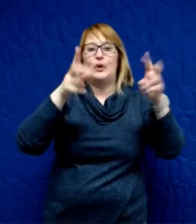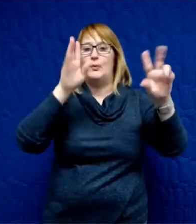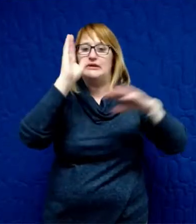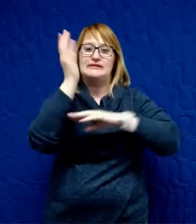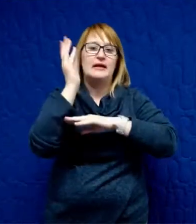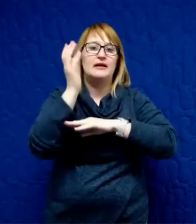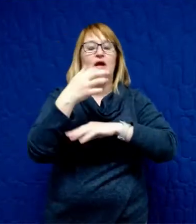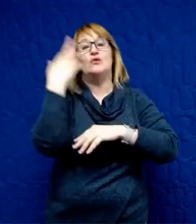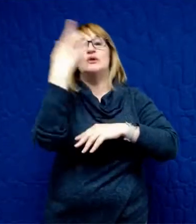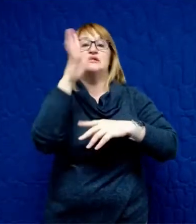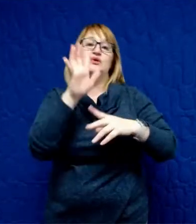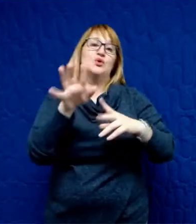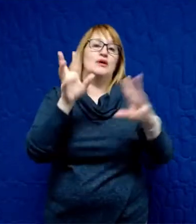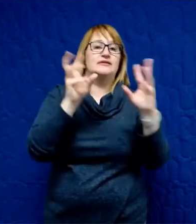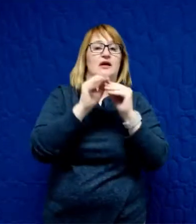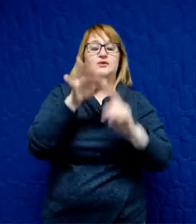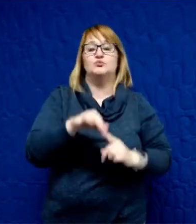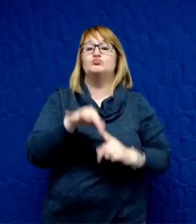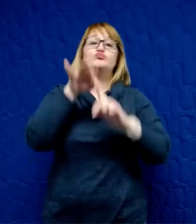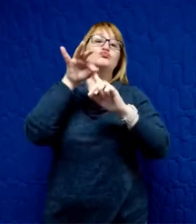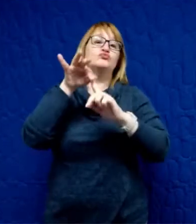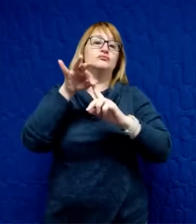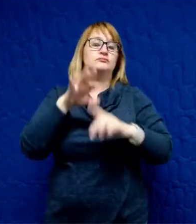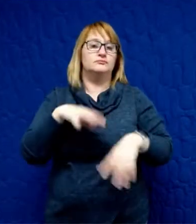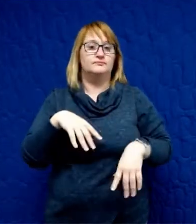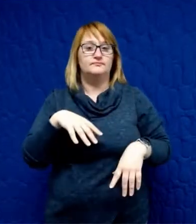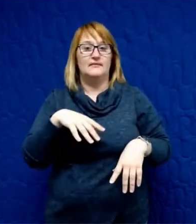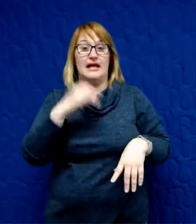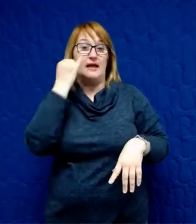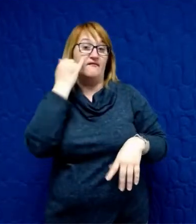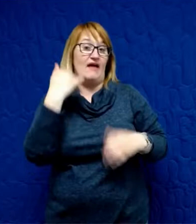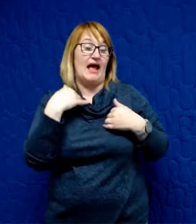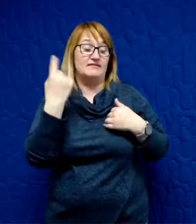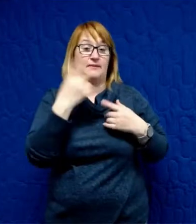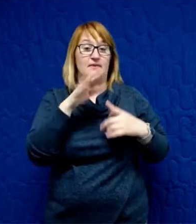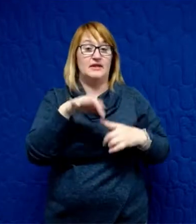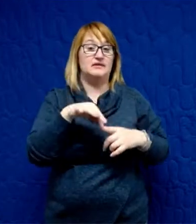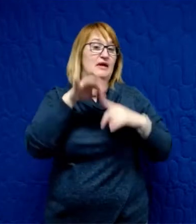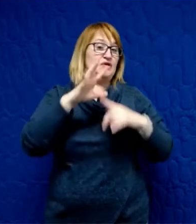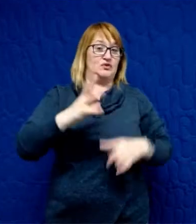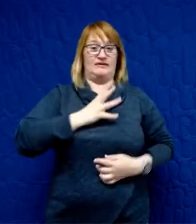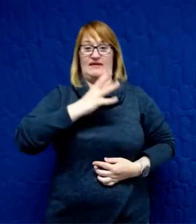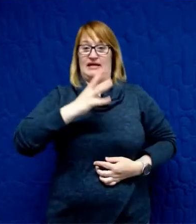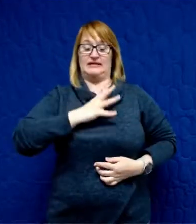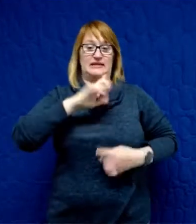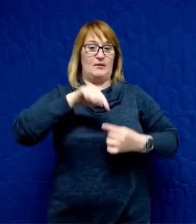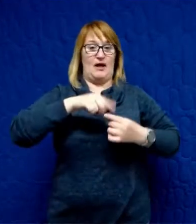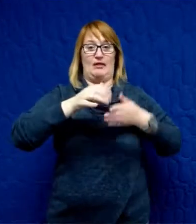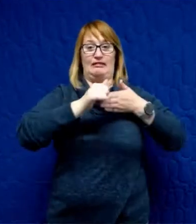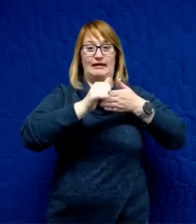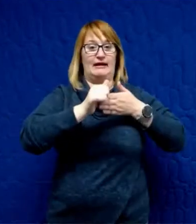makes your sessions stand apart, or if there's something fancy or special in the way that you're leading an activity, or how you're gonna present your